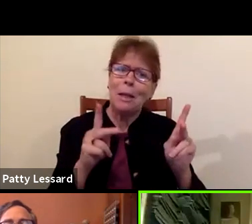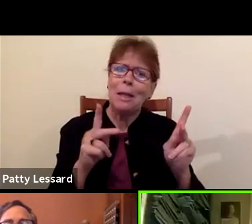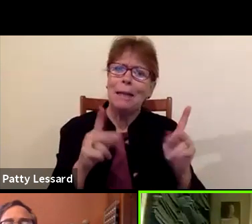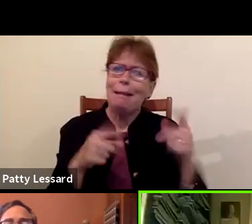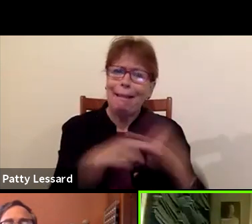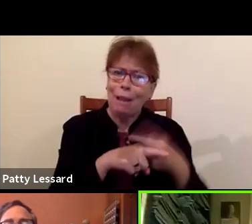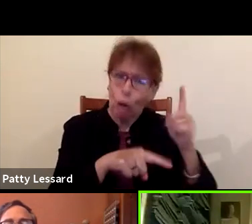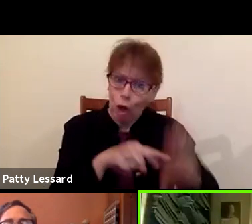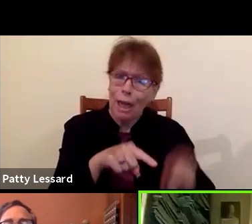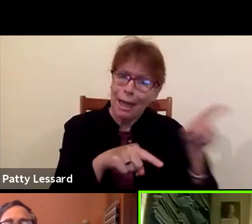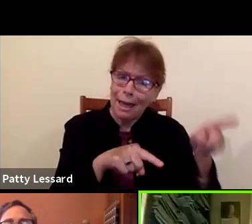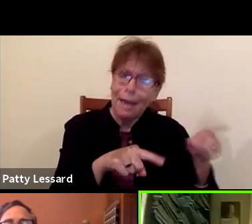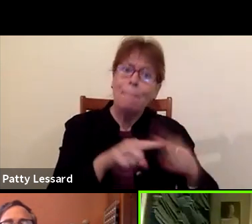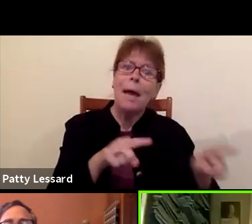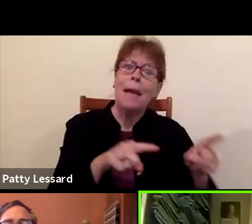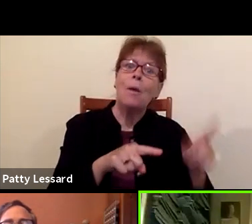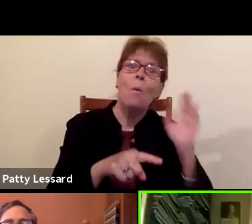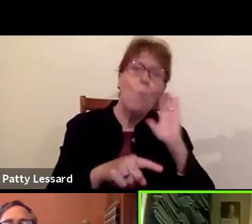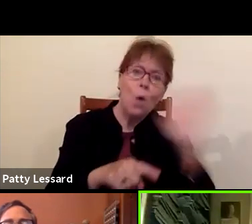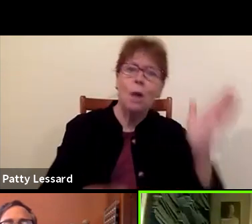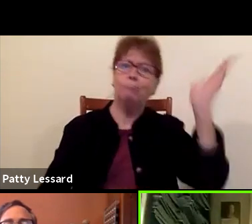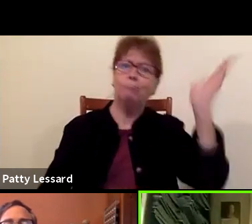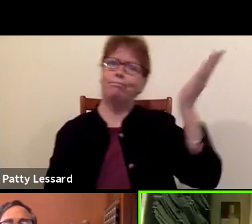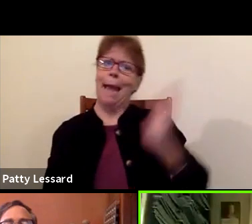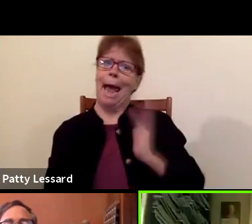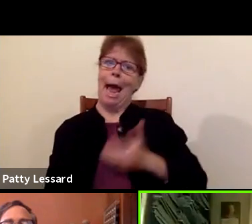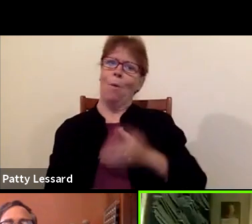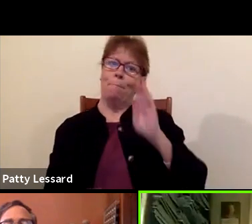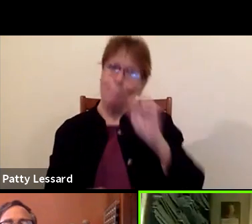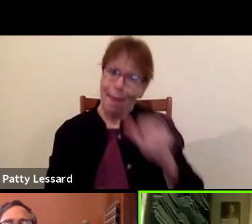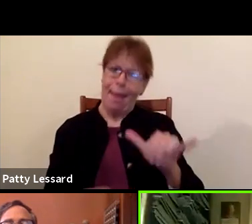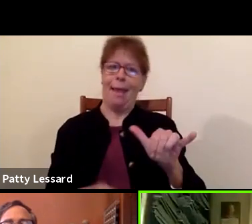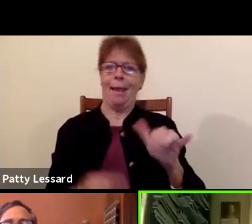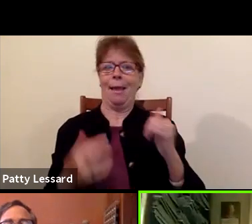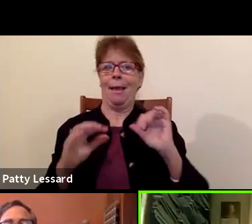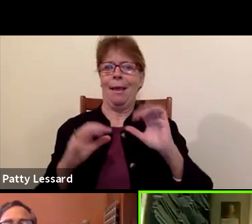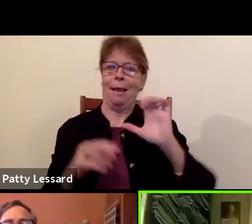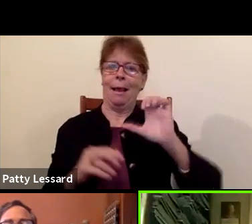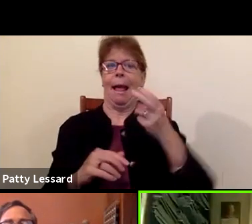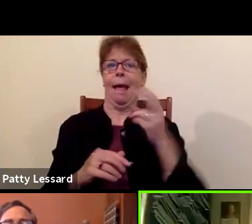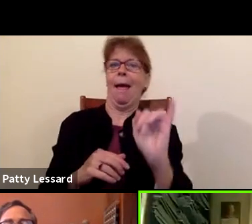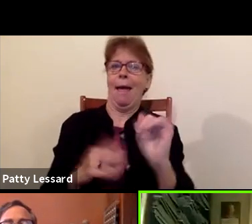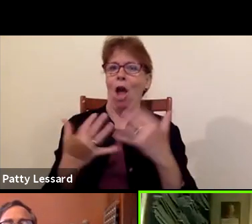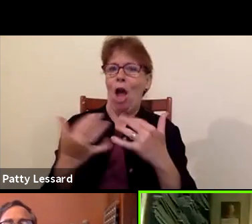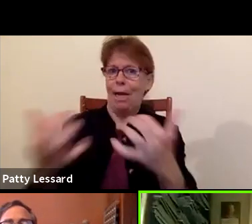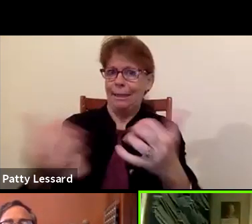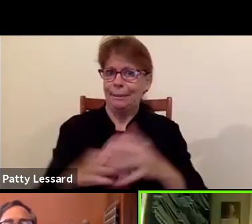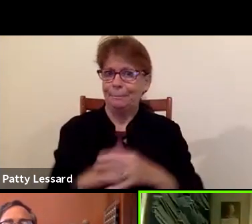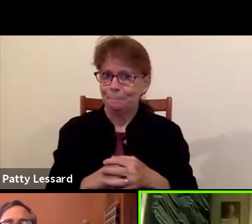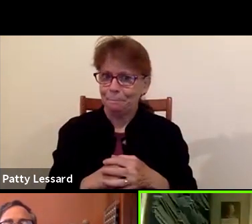hoping to do is to make some of the talks that happened that should have happened at CHI be something that maybe some of